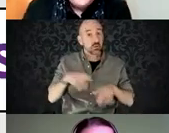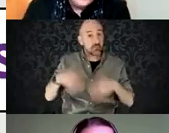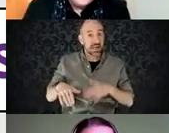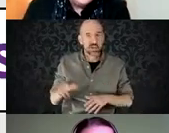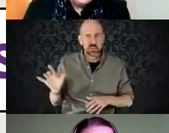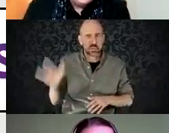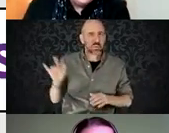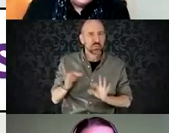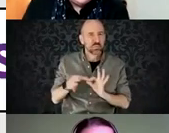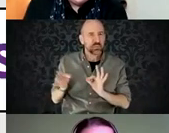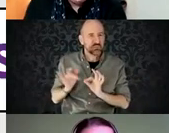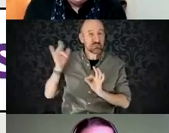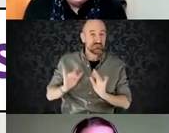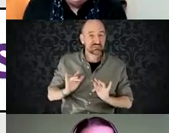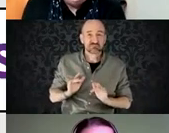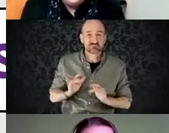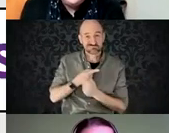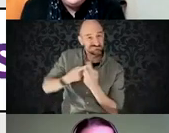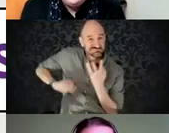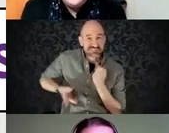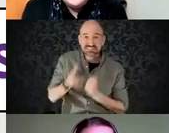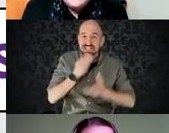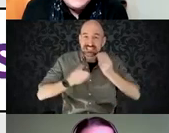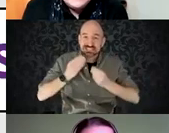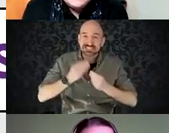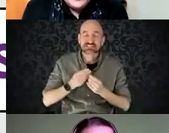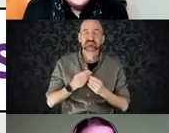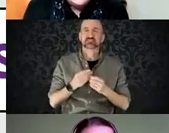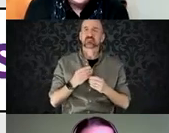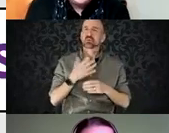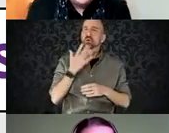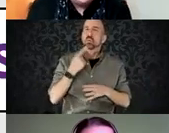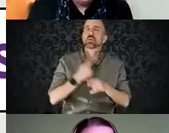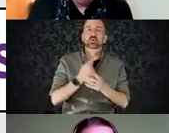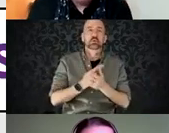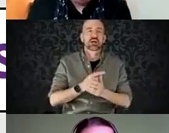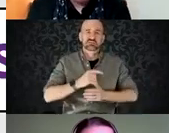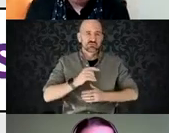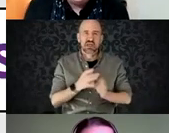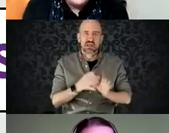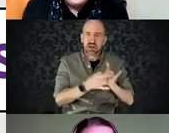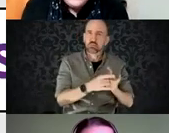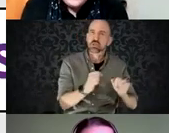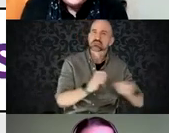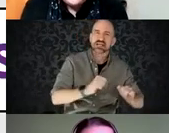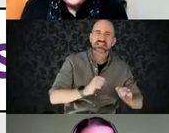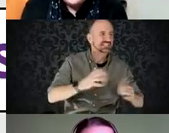sensory gardens, we want to do is we want to engage all of the senses. Site, vision, gustatory,